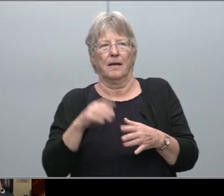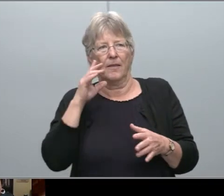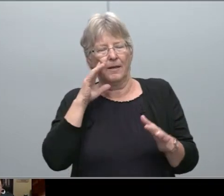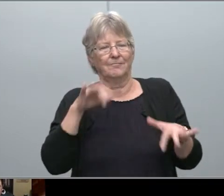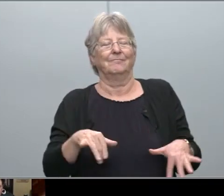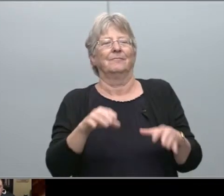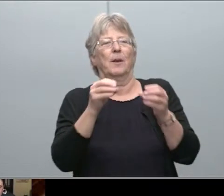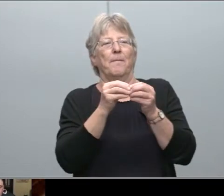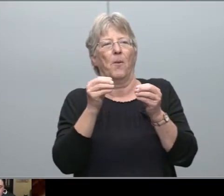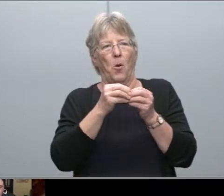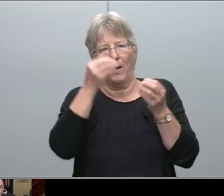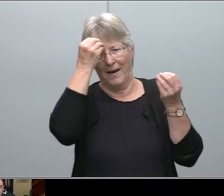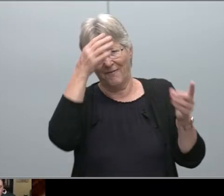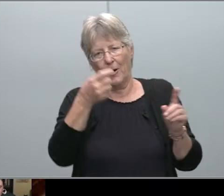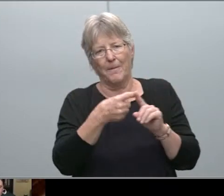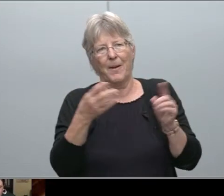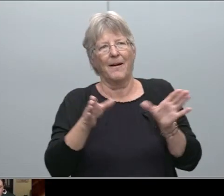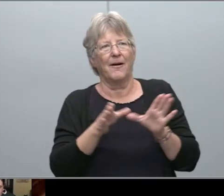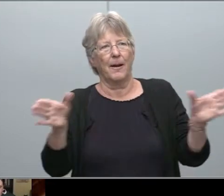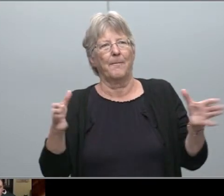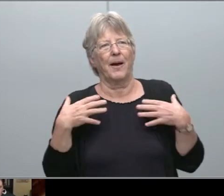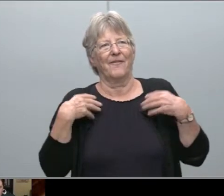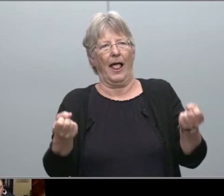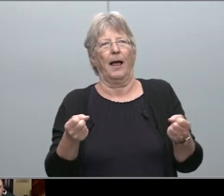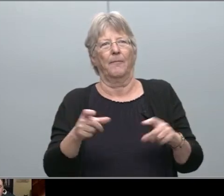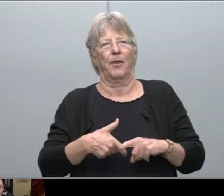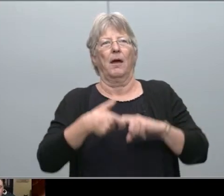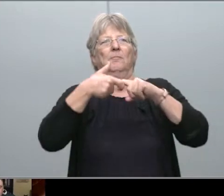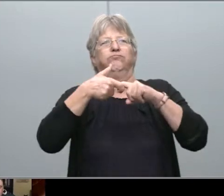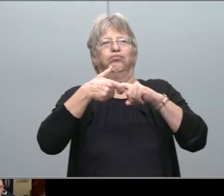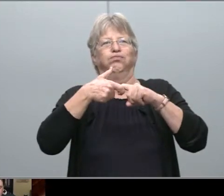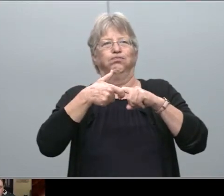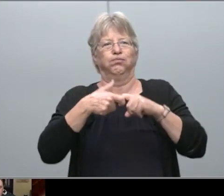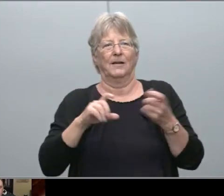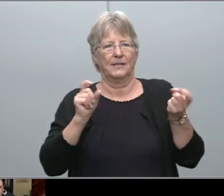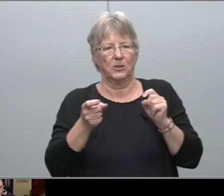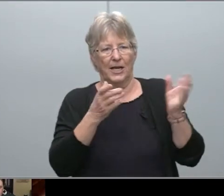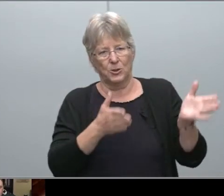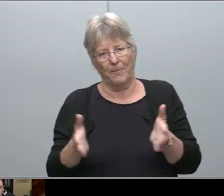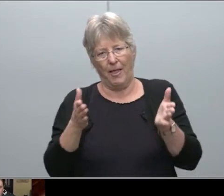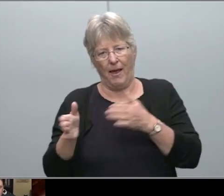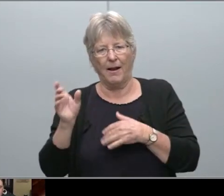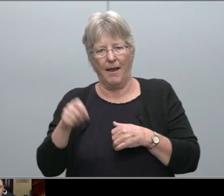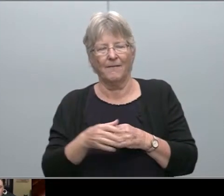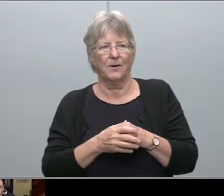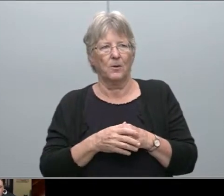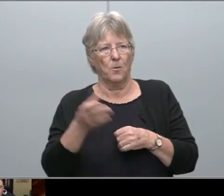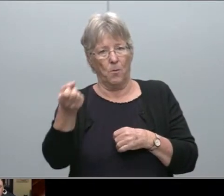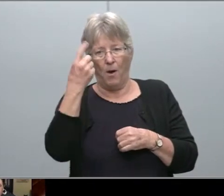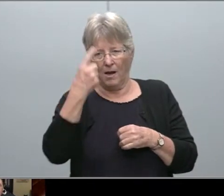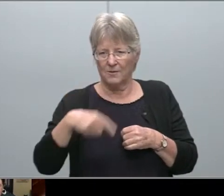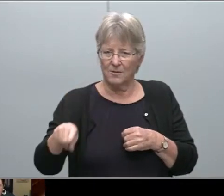So again, hello, my name is, hello and good evening. My name is Lucy Salazar, and I'm the Director of Organizational Equity and Engagement.